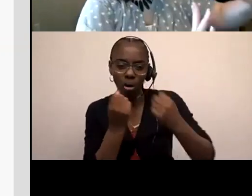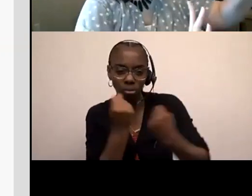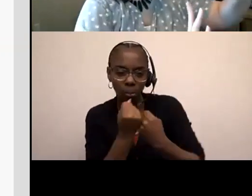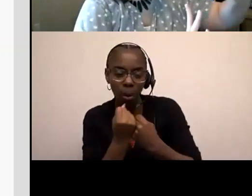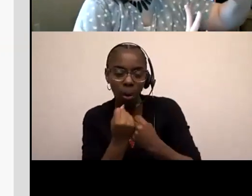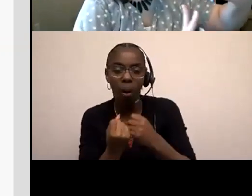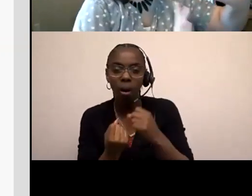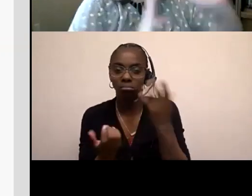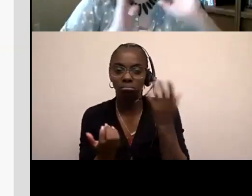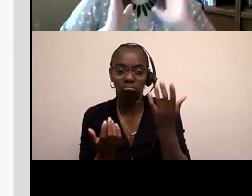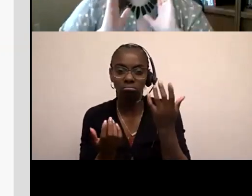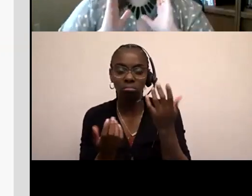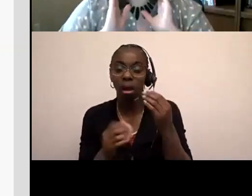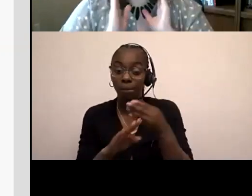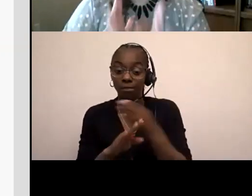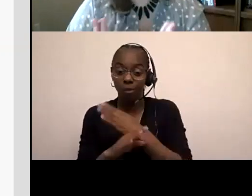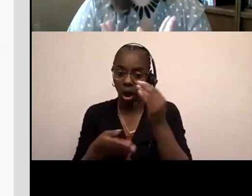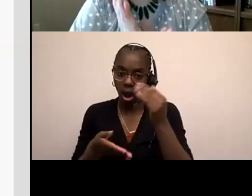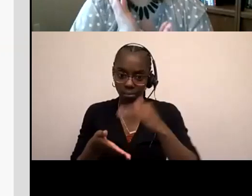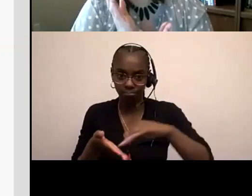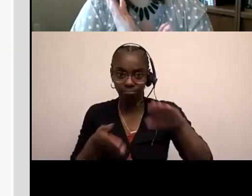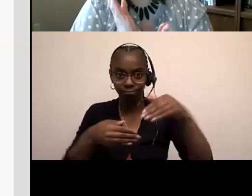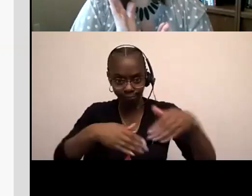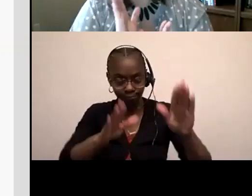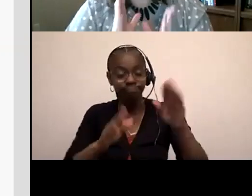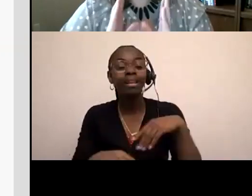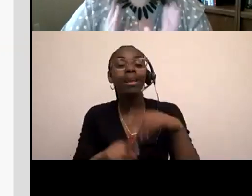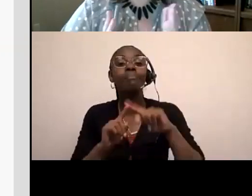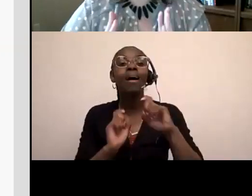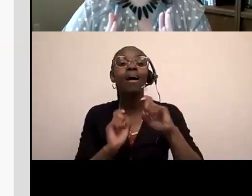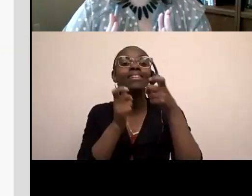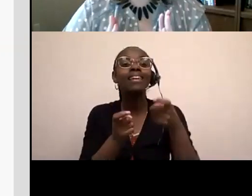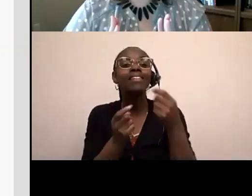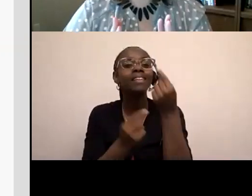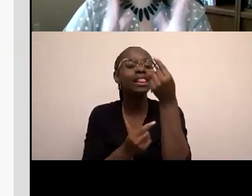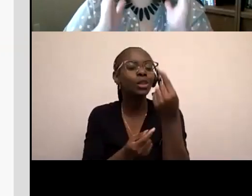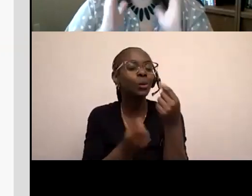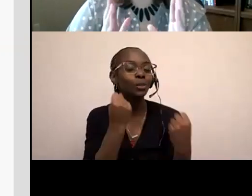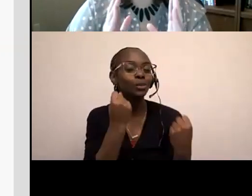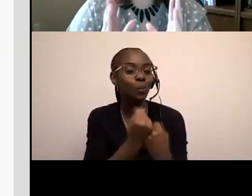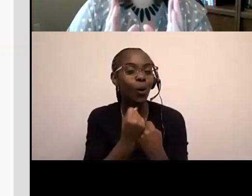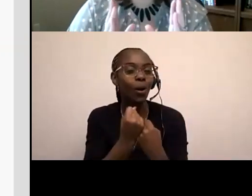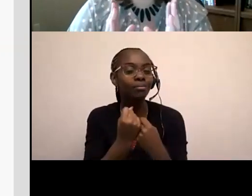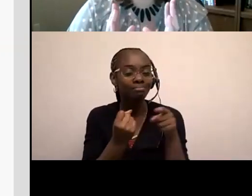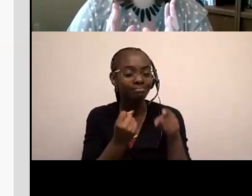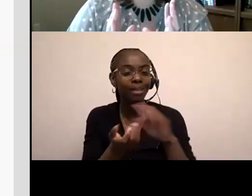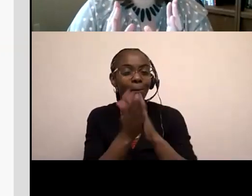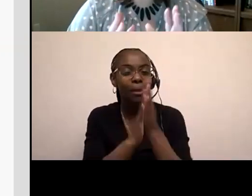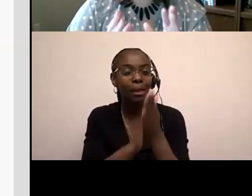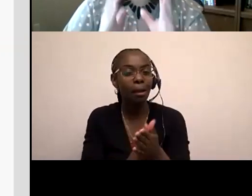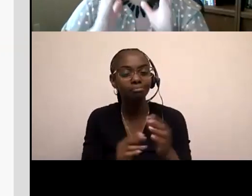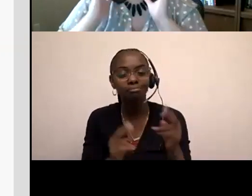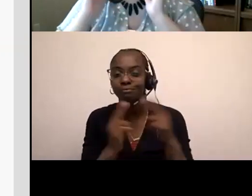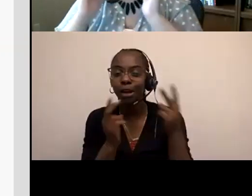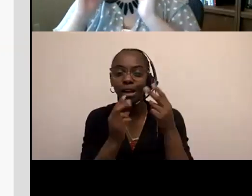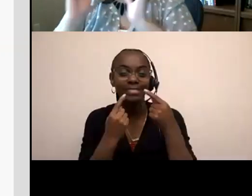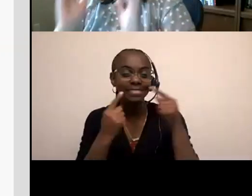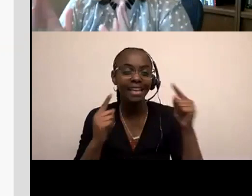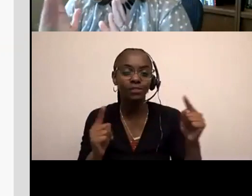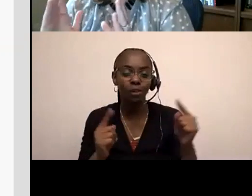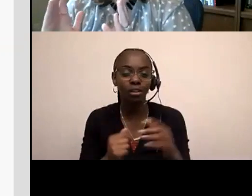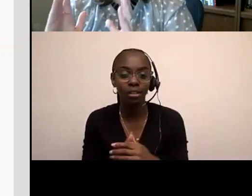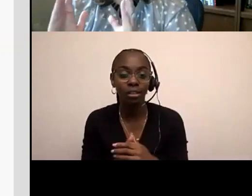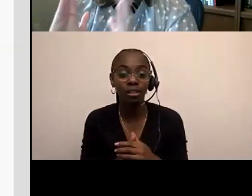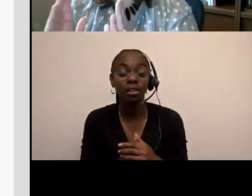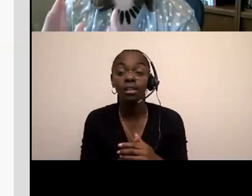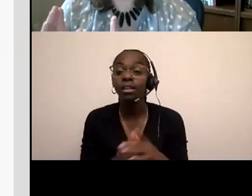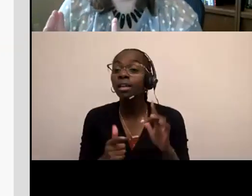THEM LOOSE BUT WITH A LITTLE BIT OF SUPPORT THEY CAN BE SUCCESSFUL. THEN THERE ARE THOSE